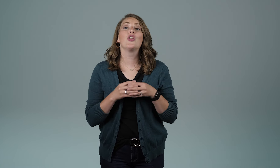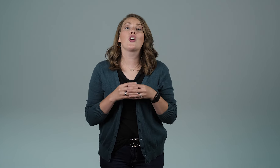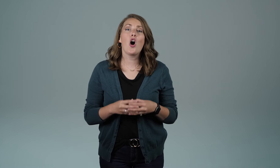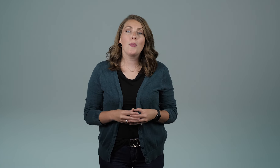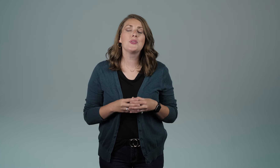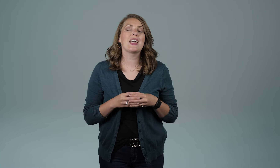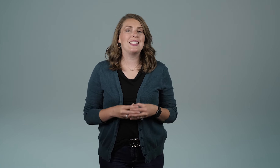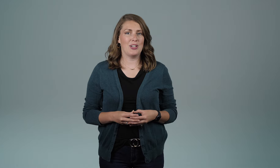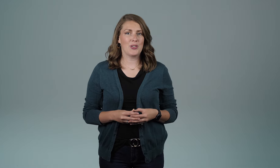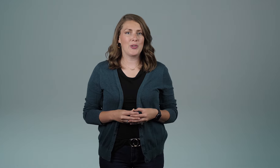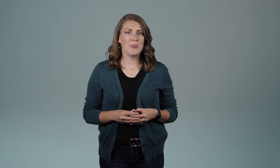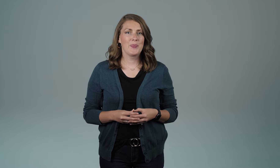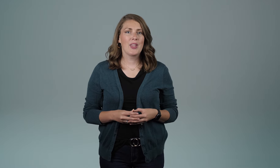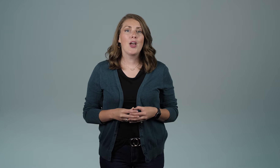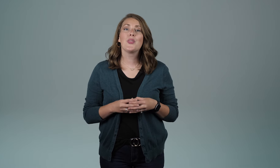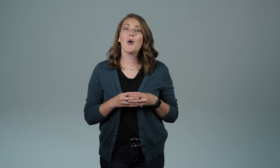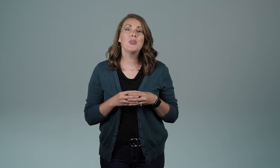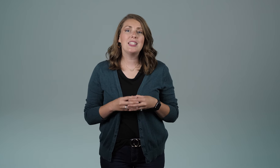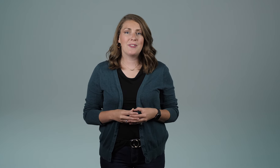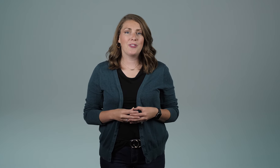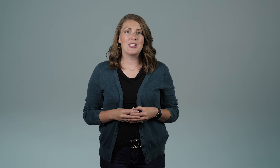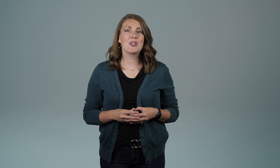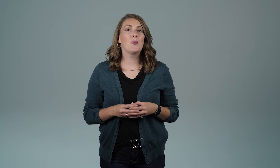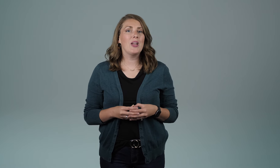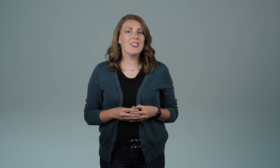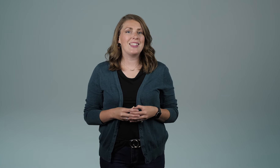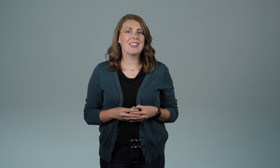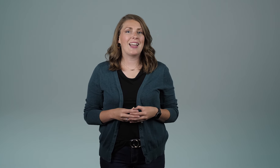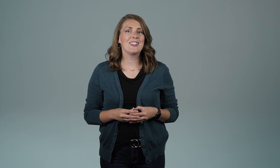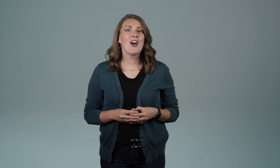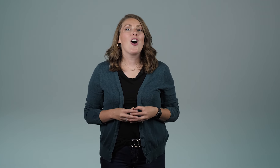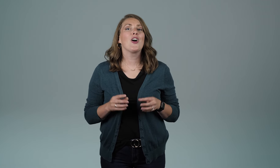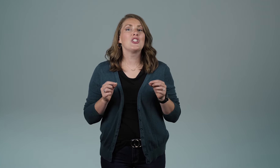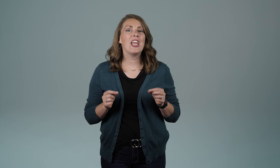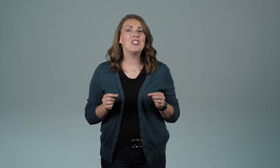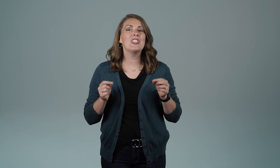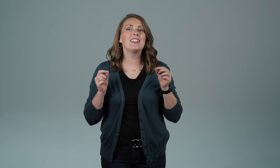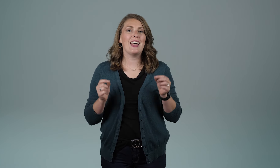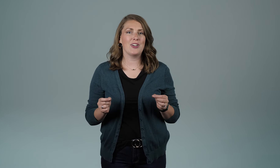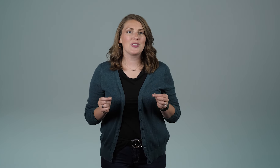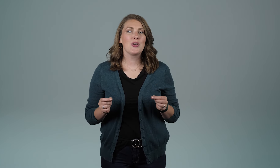look almost identical. The only difference with these signs are changing the letters,